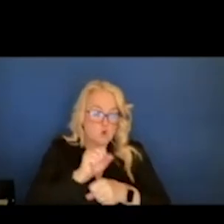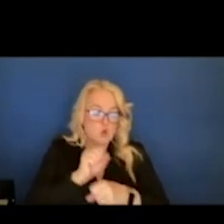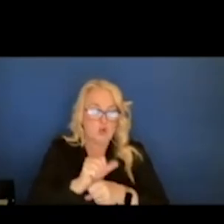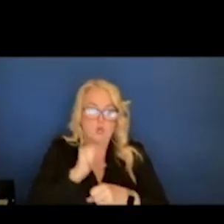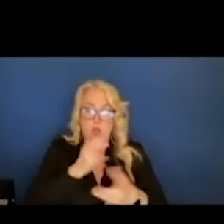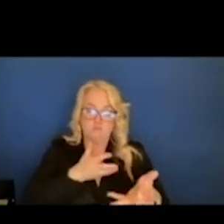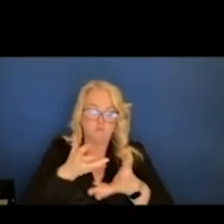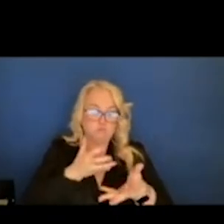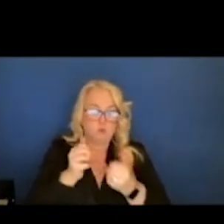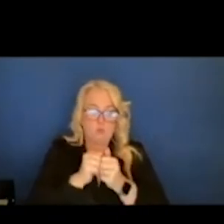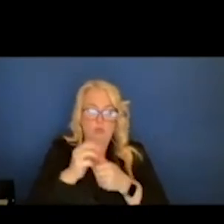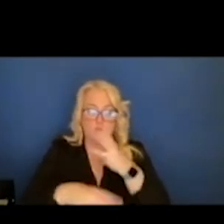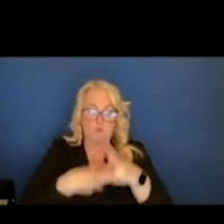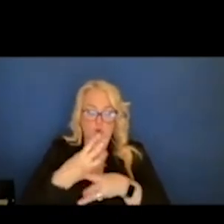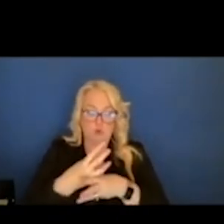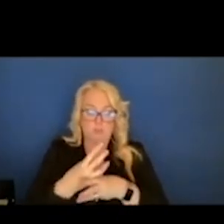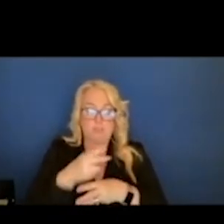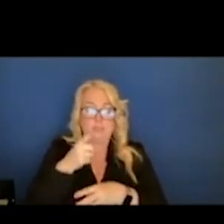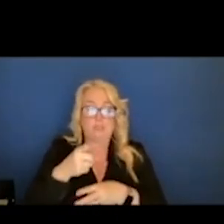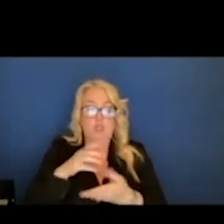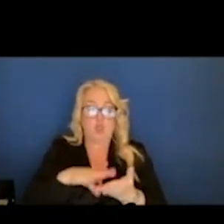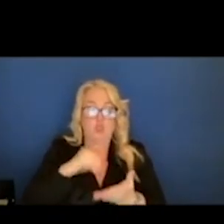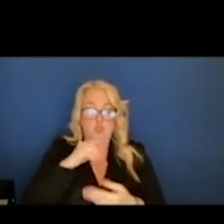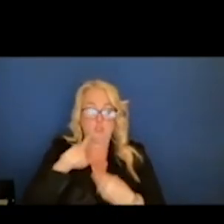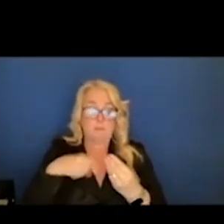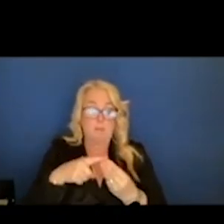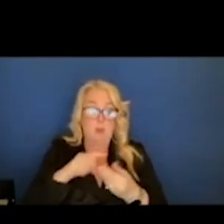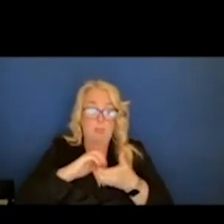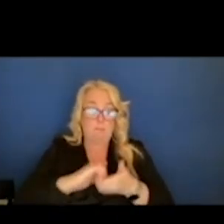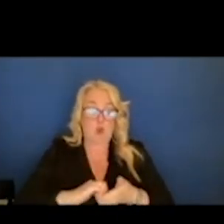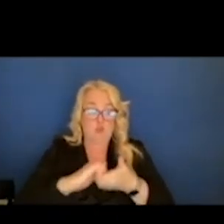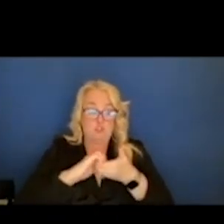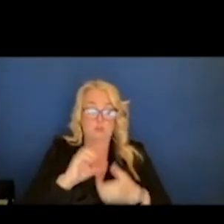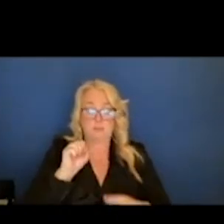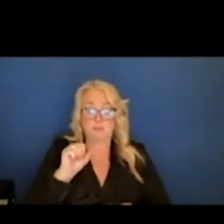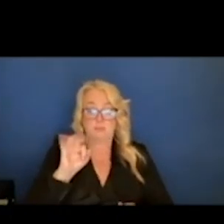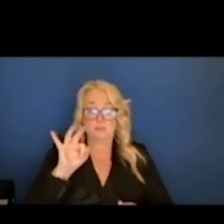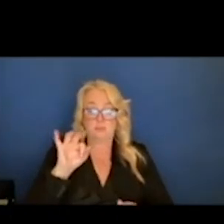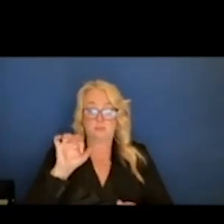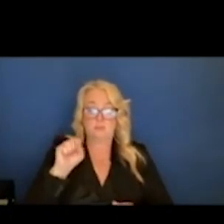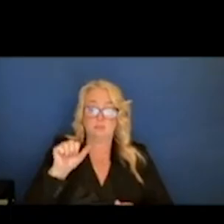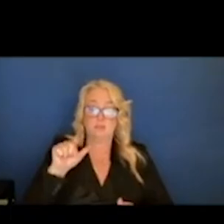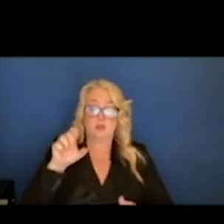That’s when he first learned of Salesforce’s partnership with the Blind Institute of Technology